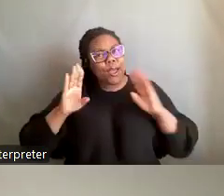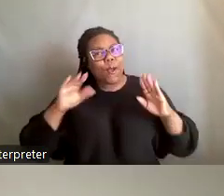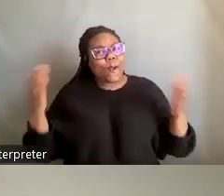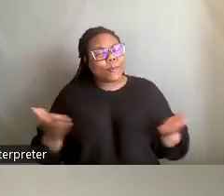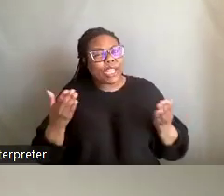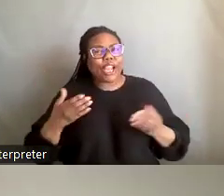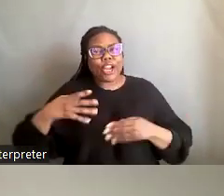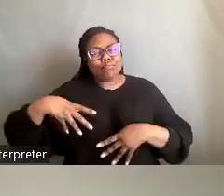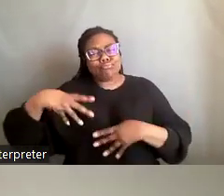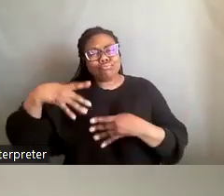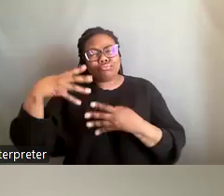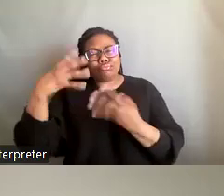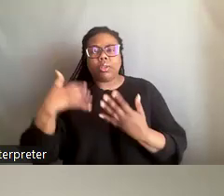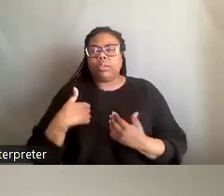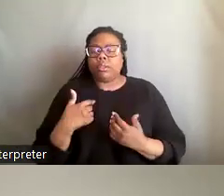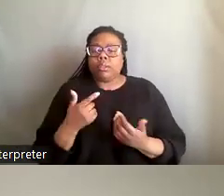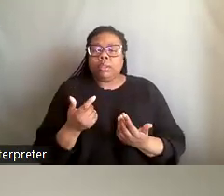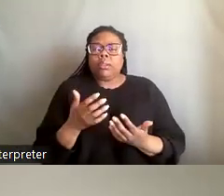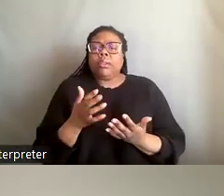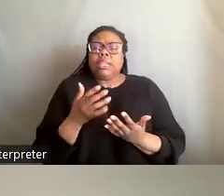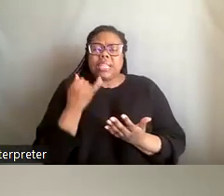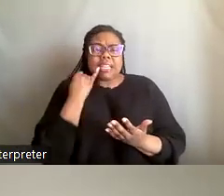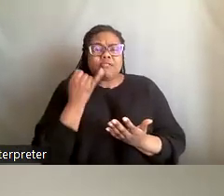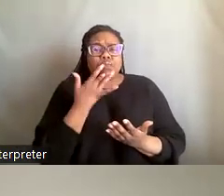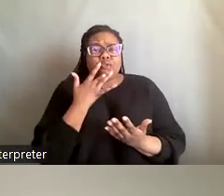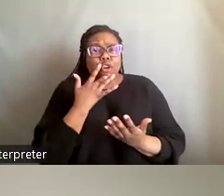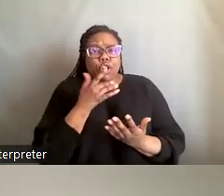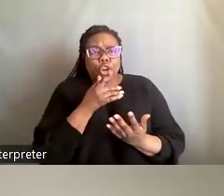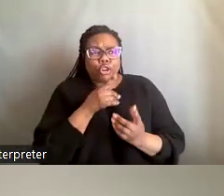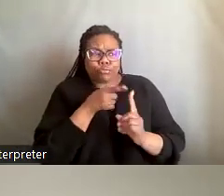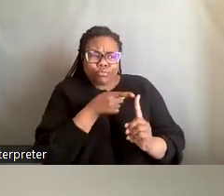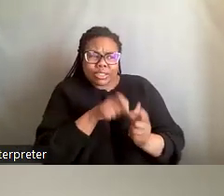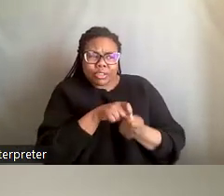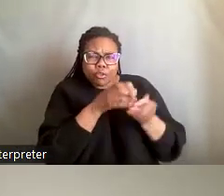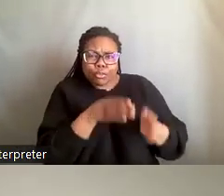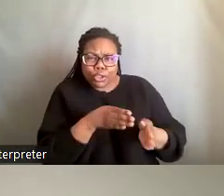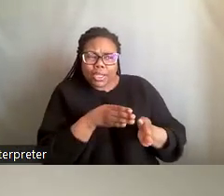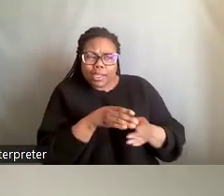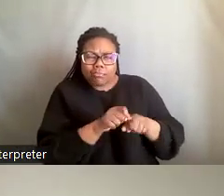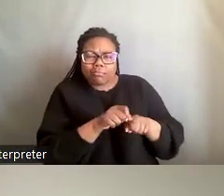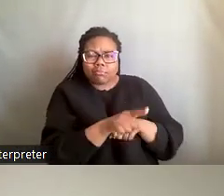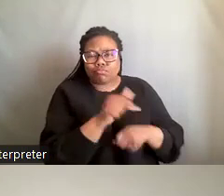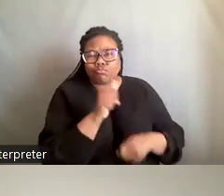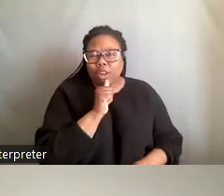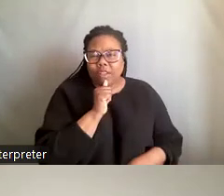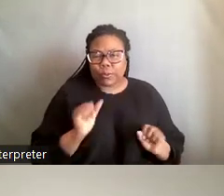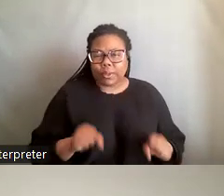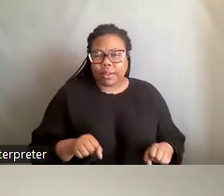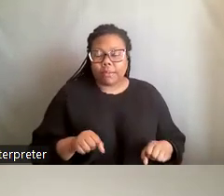I love all the hellos and I'm here's, but try to do that, you can send individual chats to people if you want. And yes